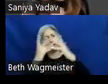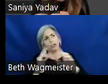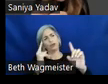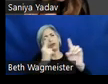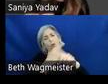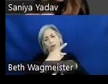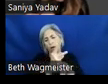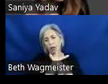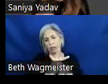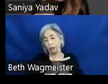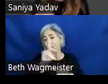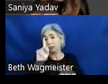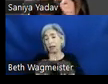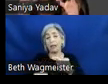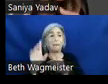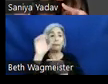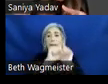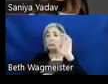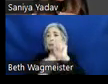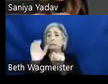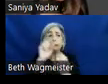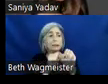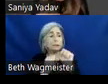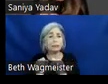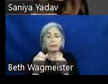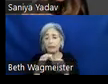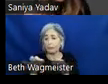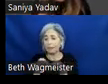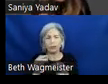you can miss out on let's say the submitted message. You need to think of all of those things